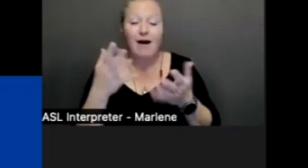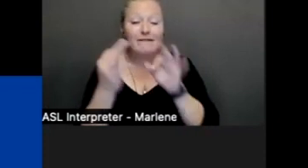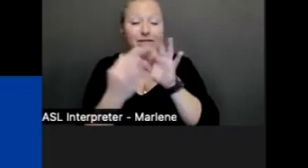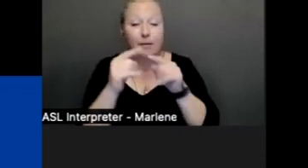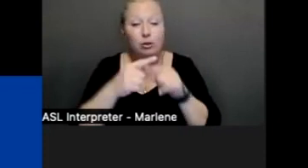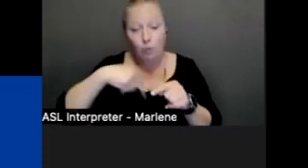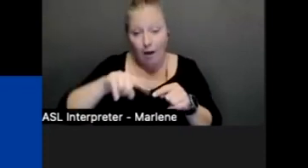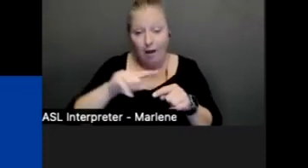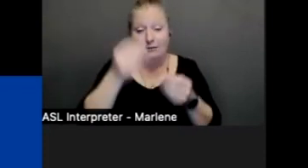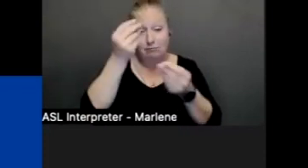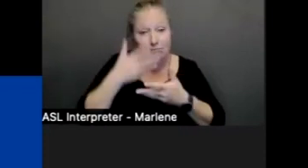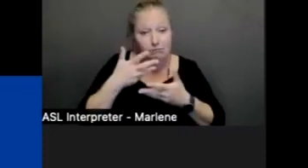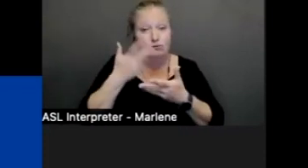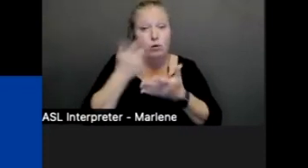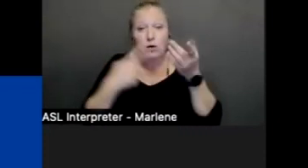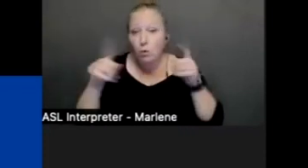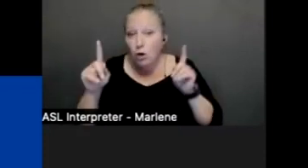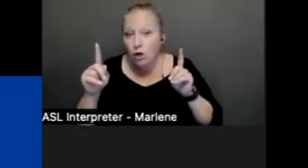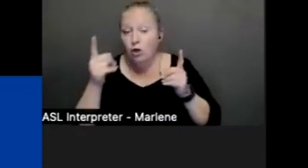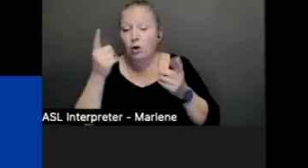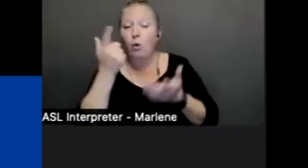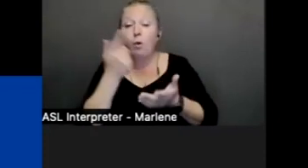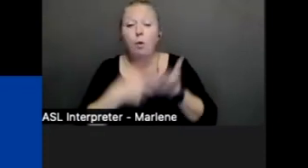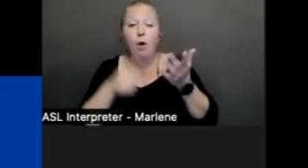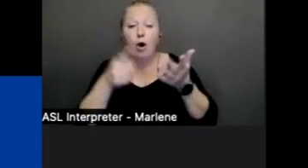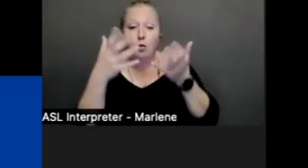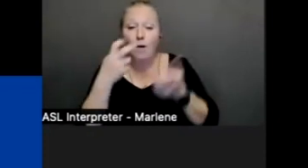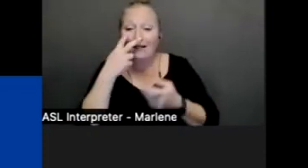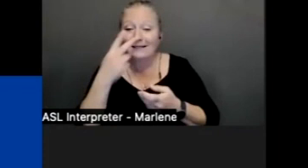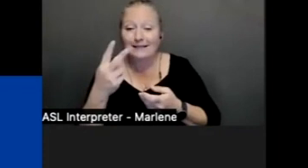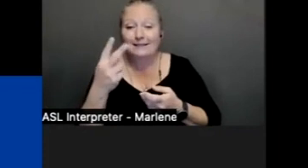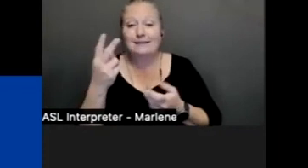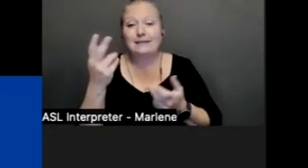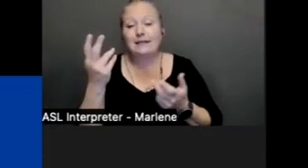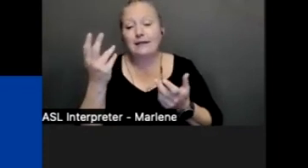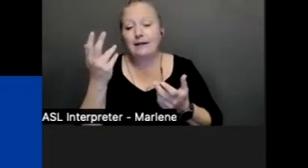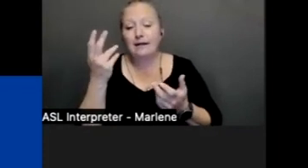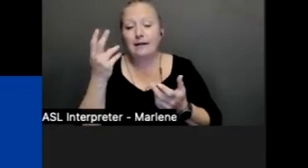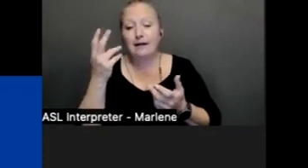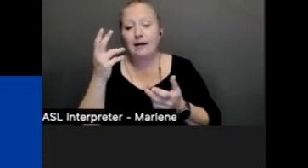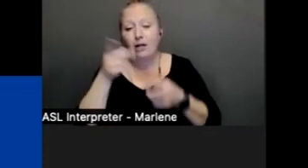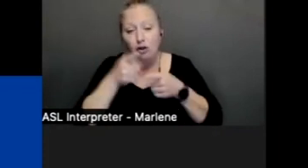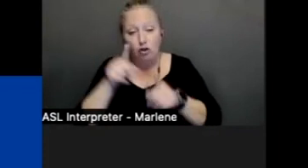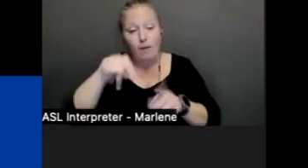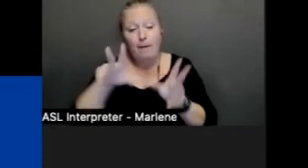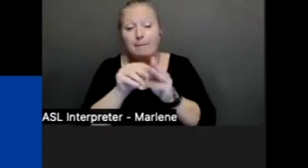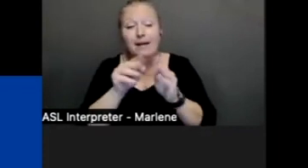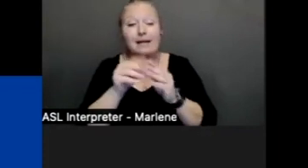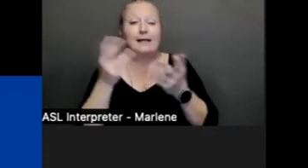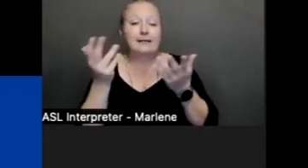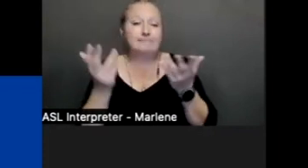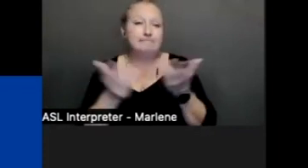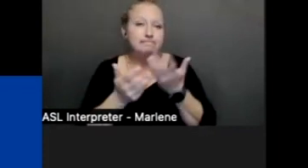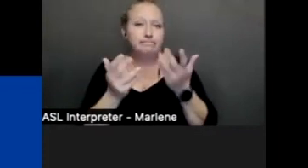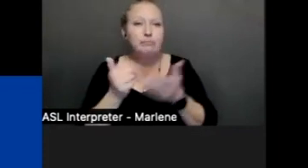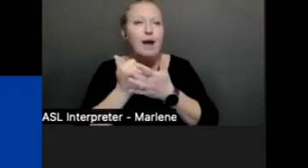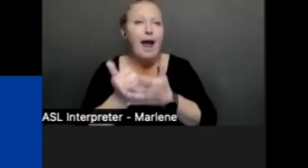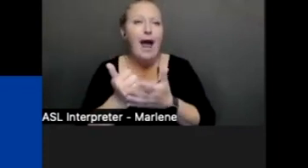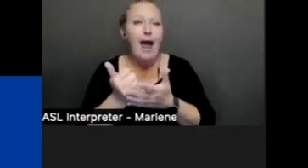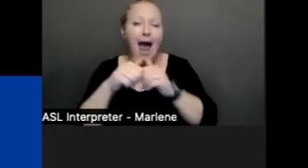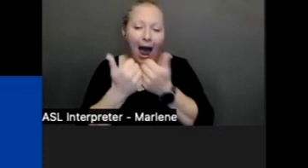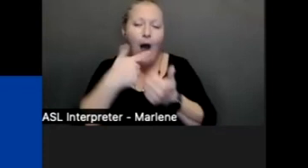us about what's working or what. You might want to see um in these meetings and how we can help.